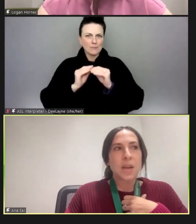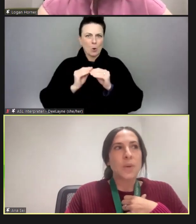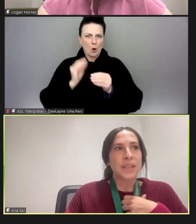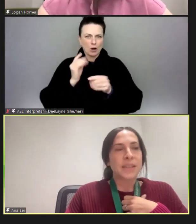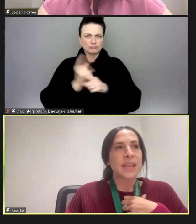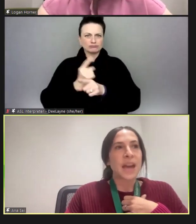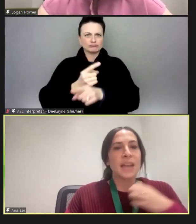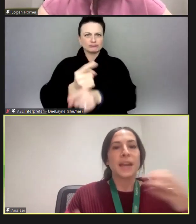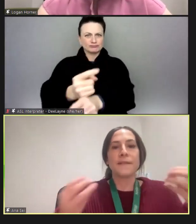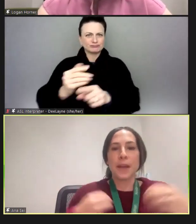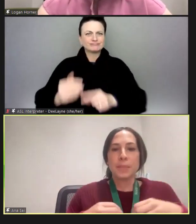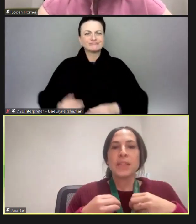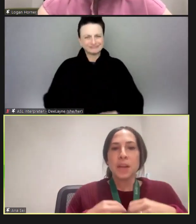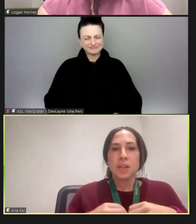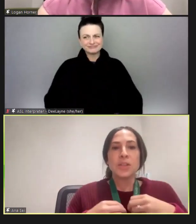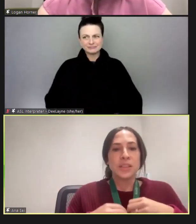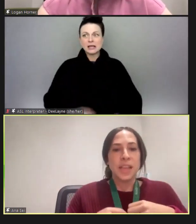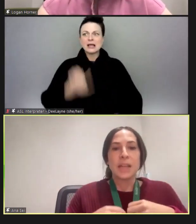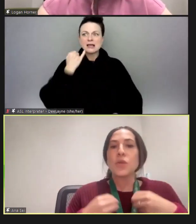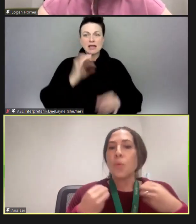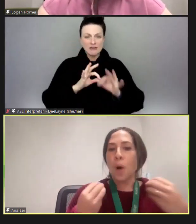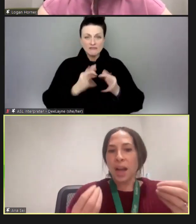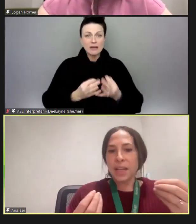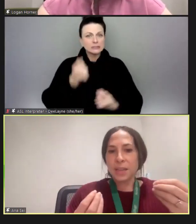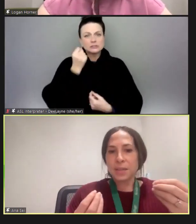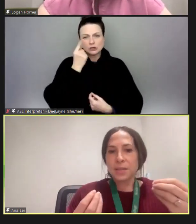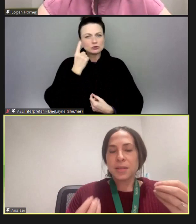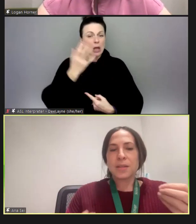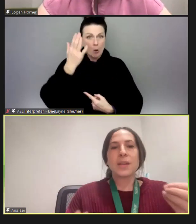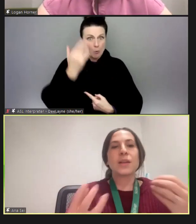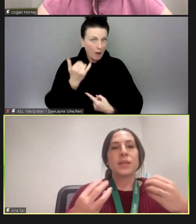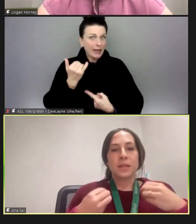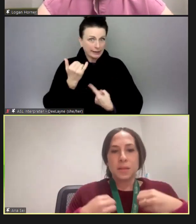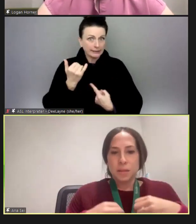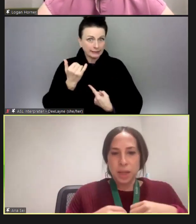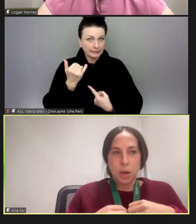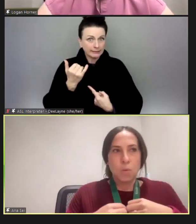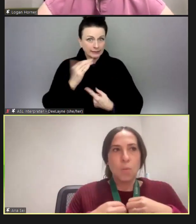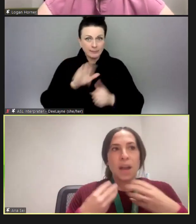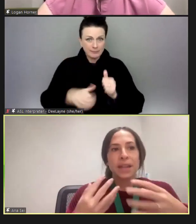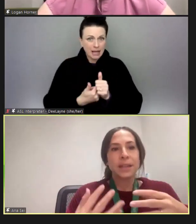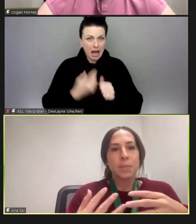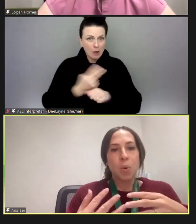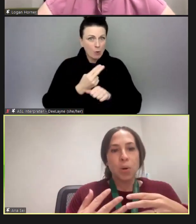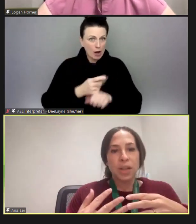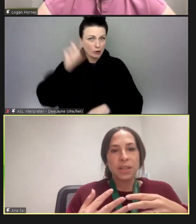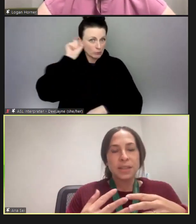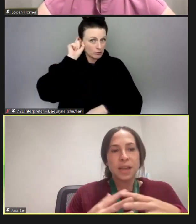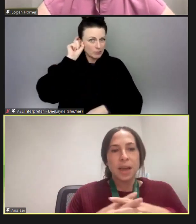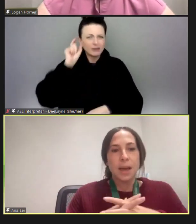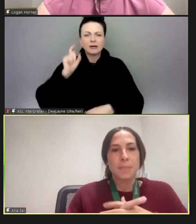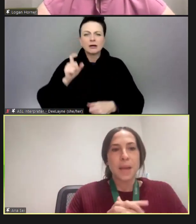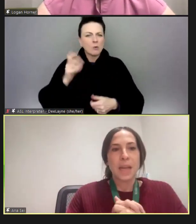we see that if families understand